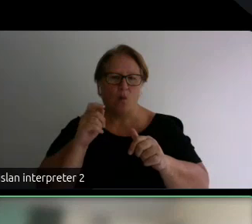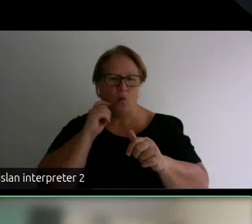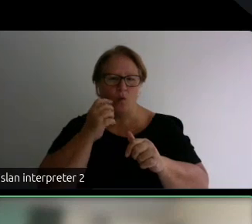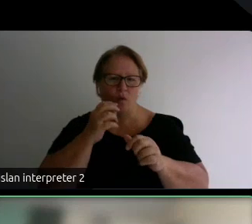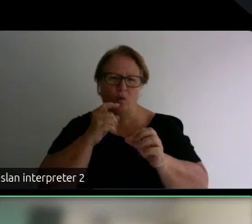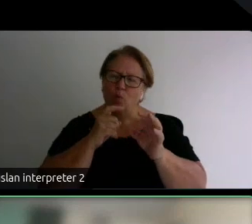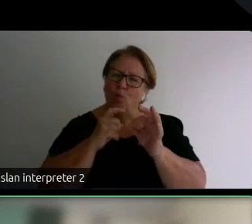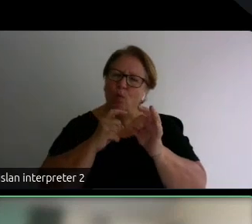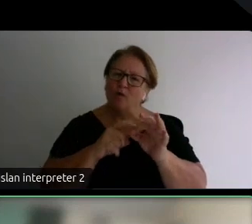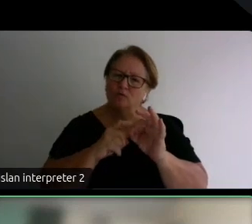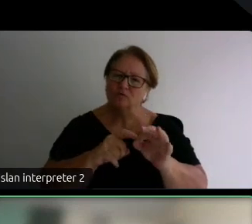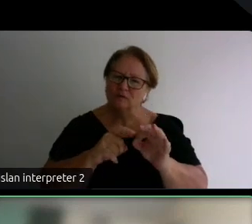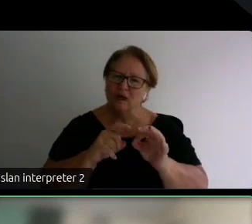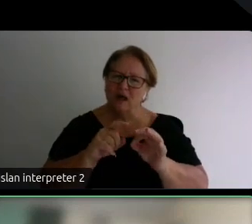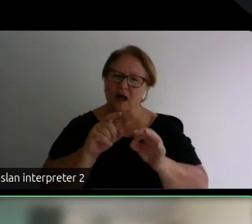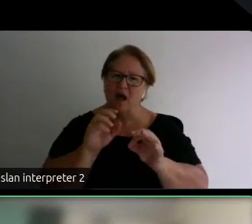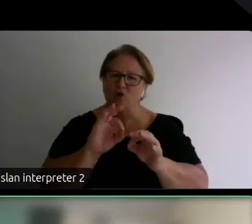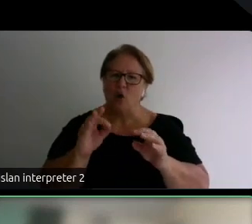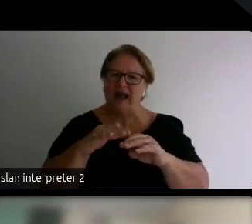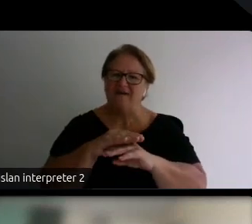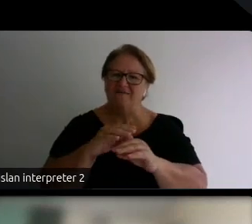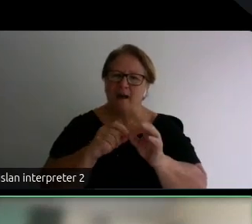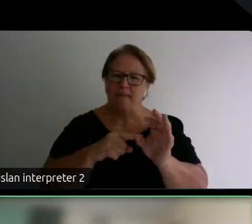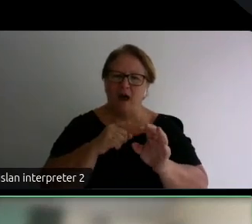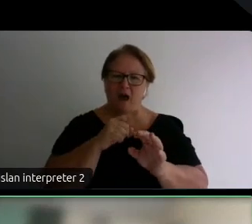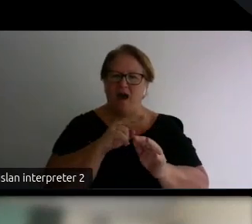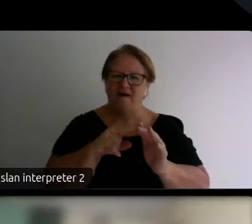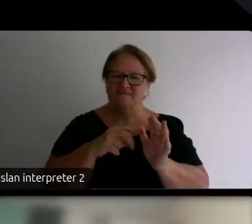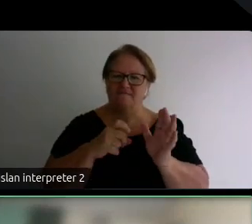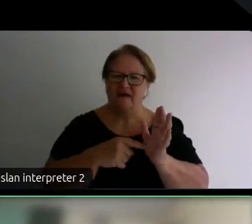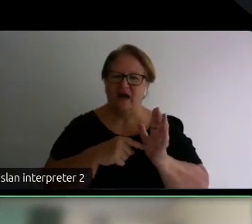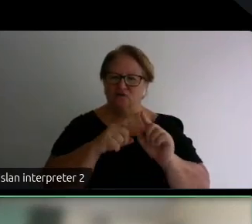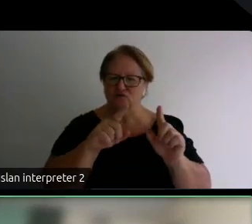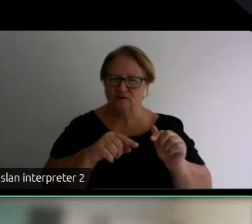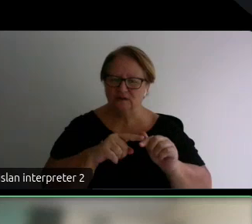uh answered by the fact sheets and this might help clients who might deal with